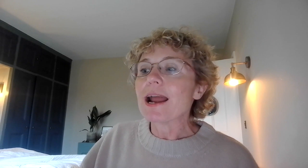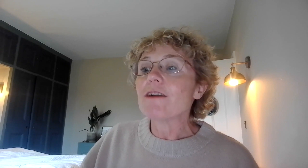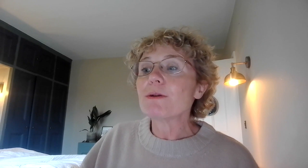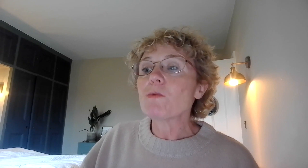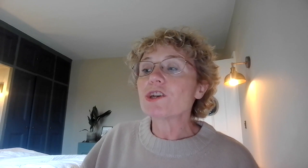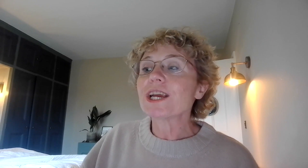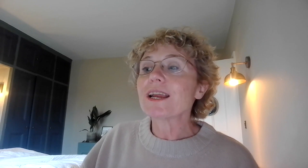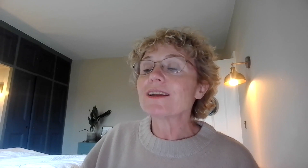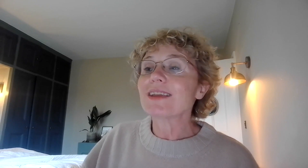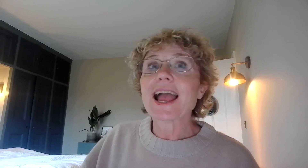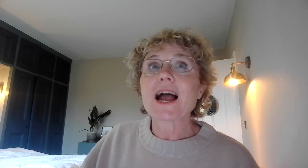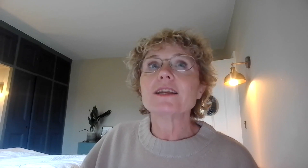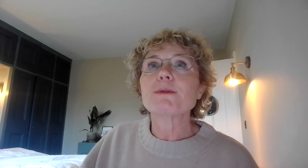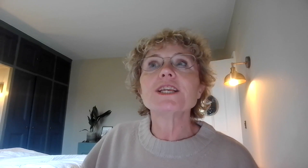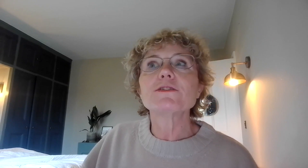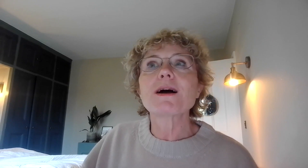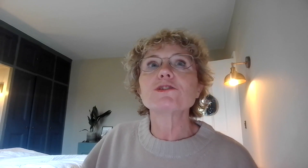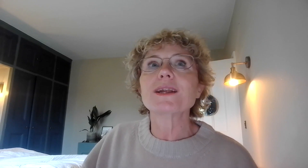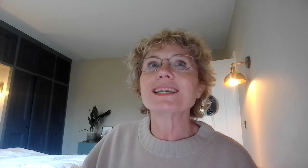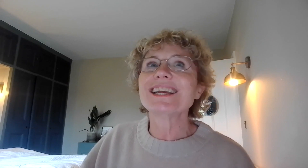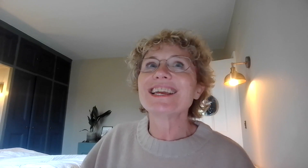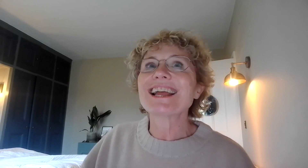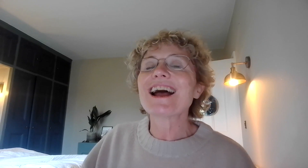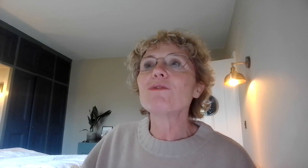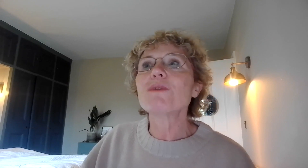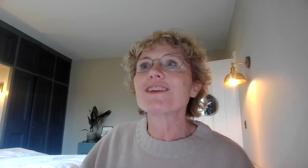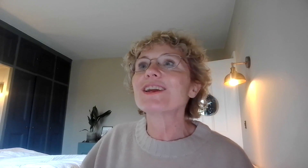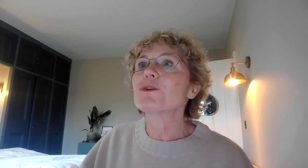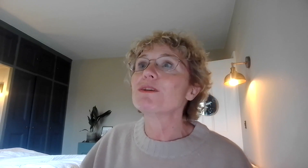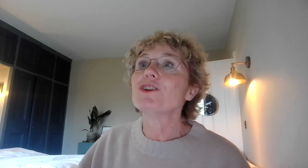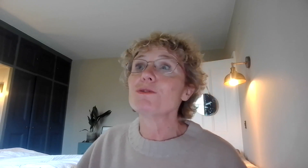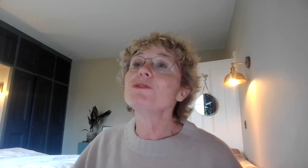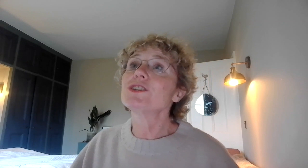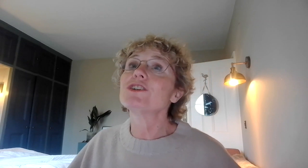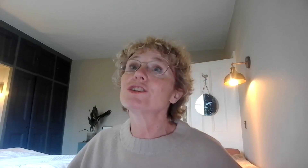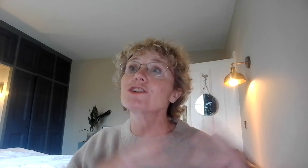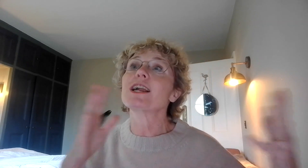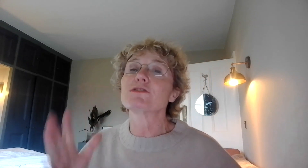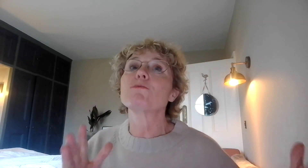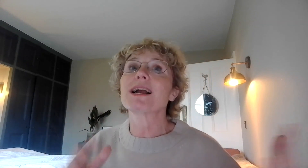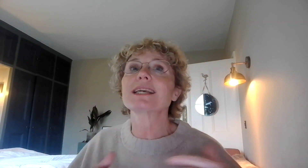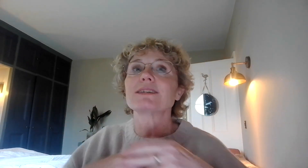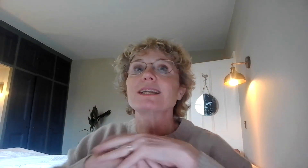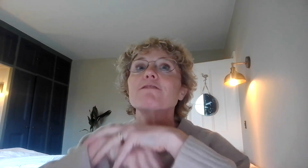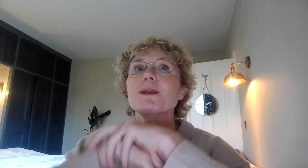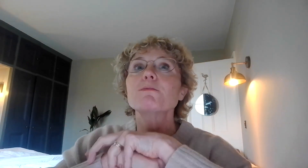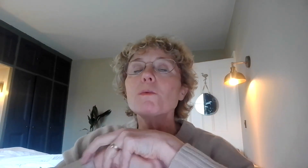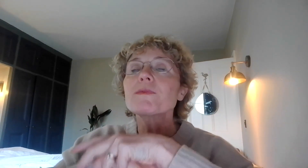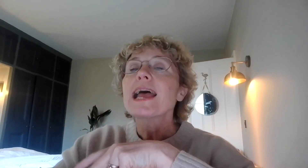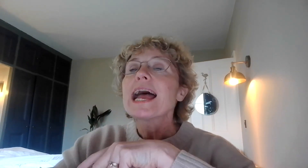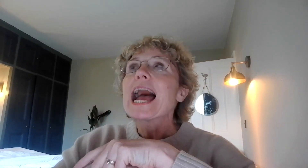And I've been watching the AI space for about 20 years now, whether it could be used to transform access for Deaf people.